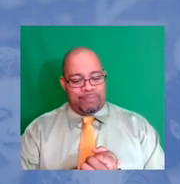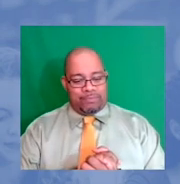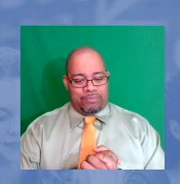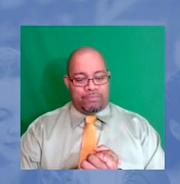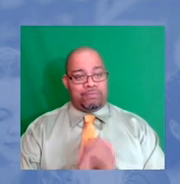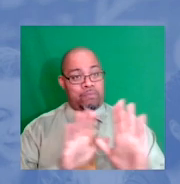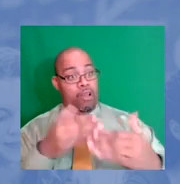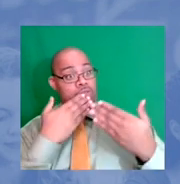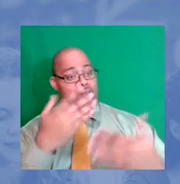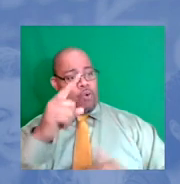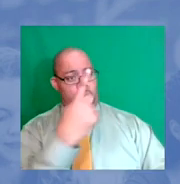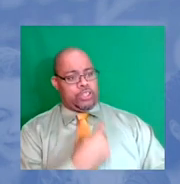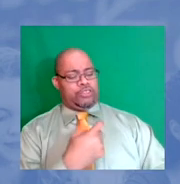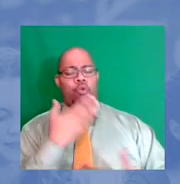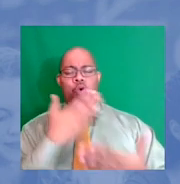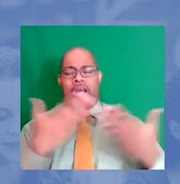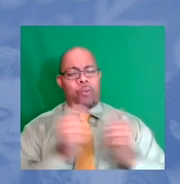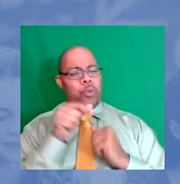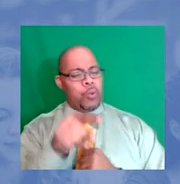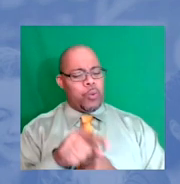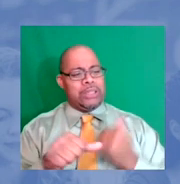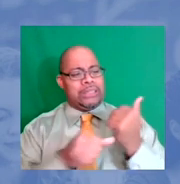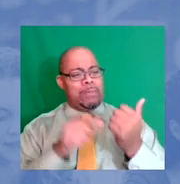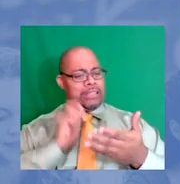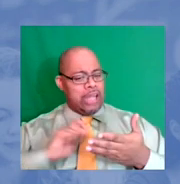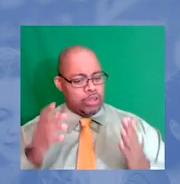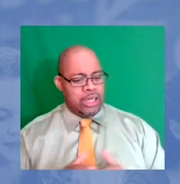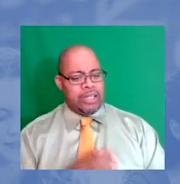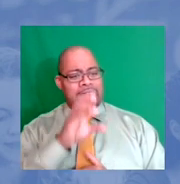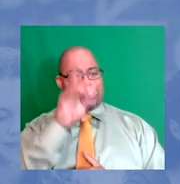SO GOOD TO BE WITH YOU, DEPUTY SECRETARY CINDY MARTEN.